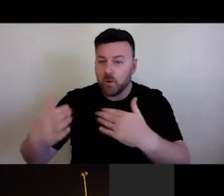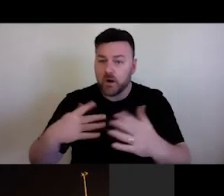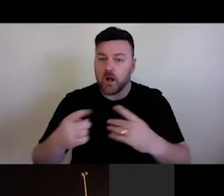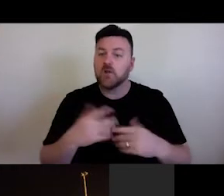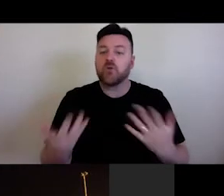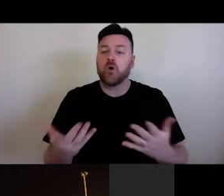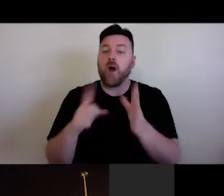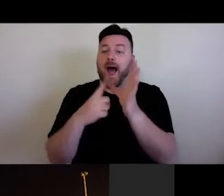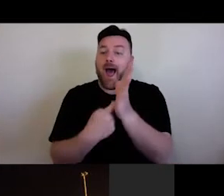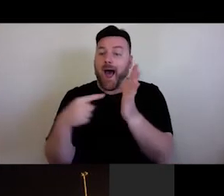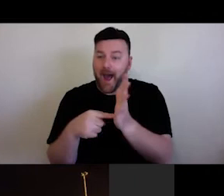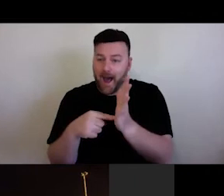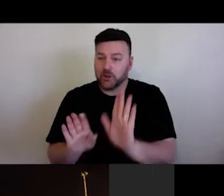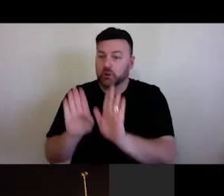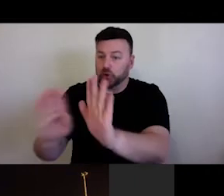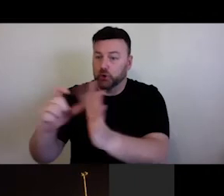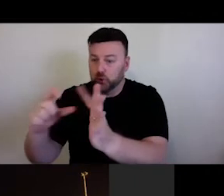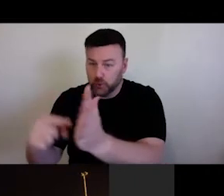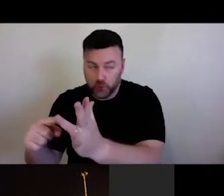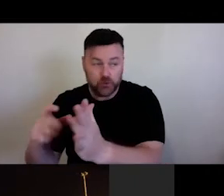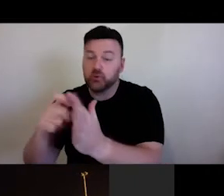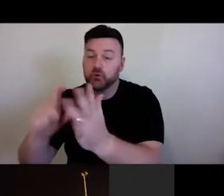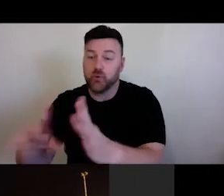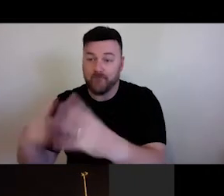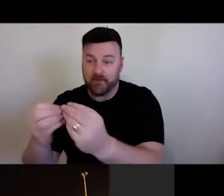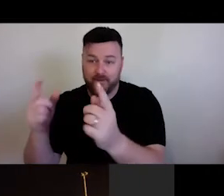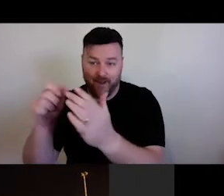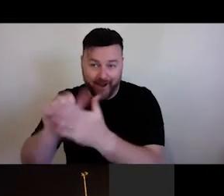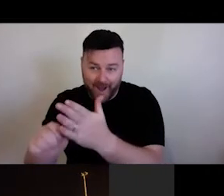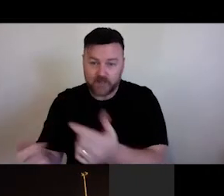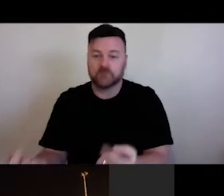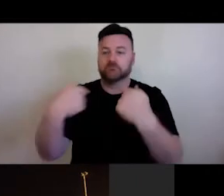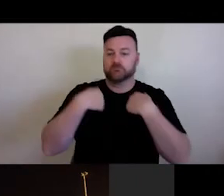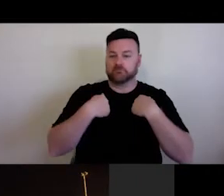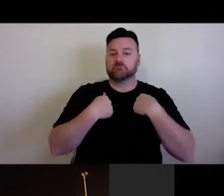to you and we get to take care of the tech side which we love. PCC is